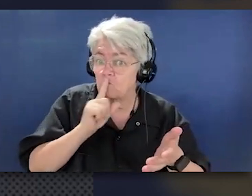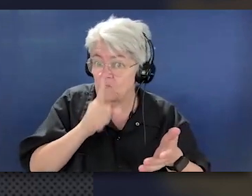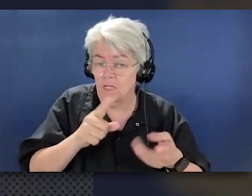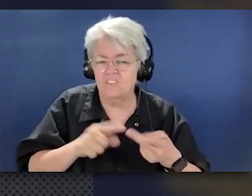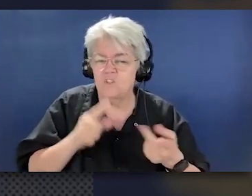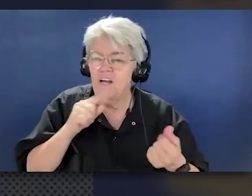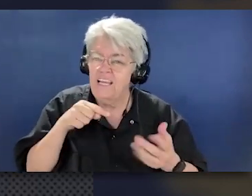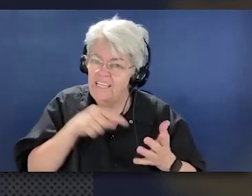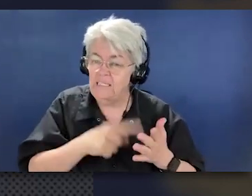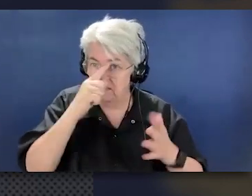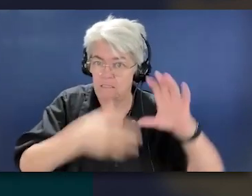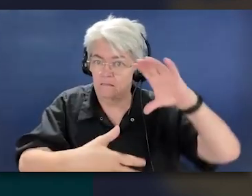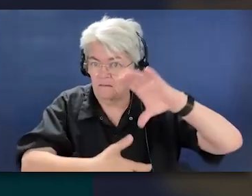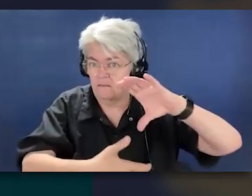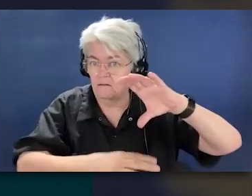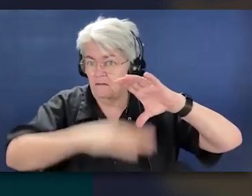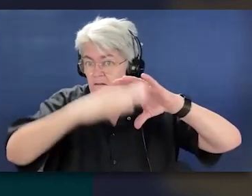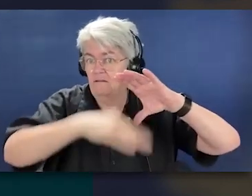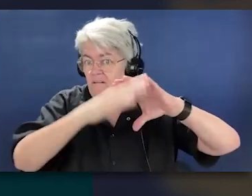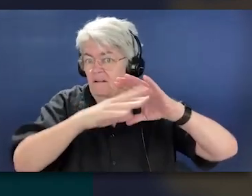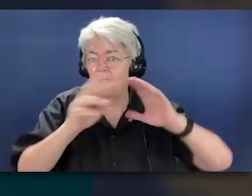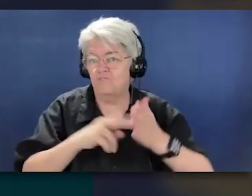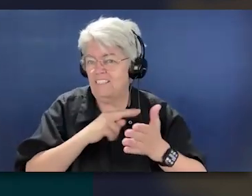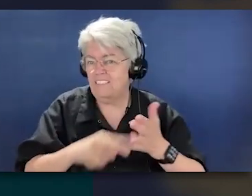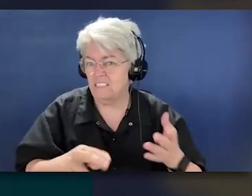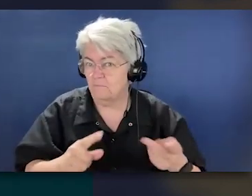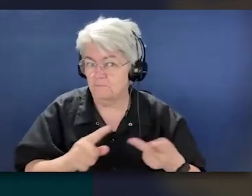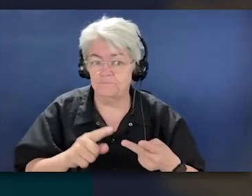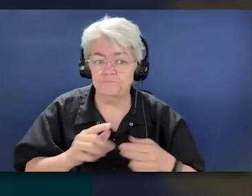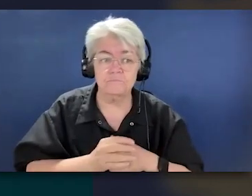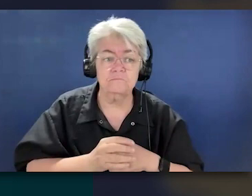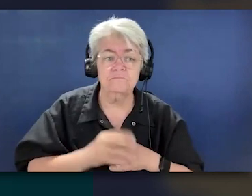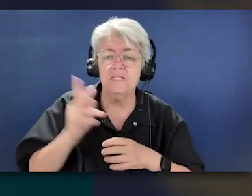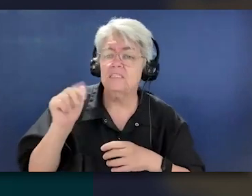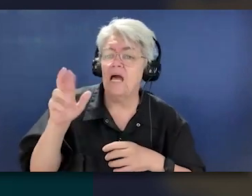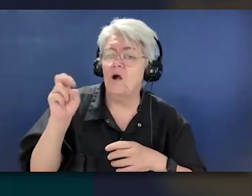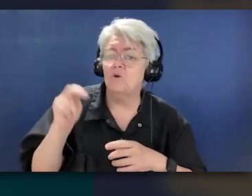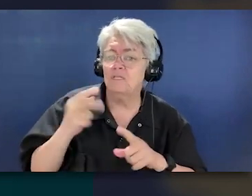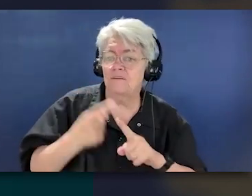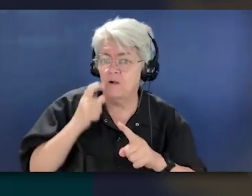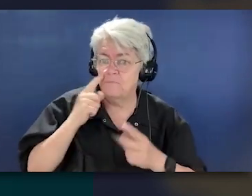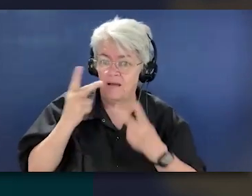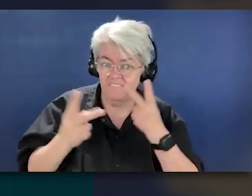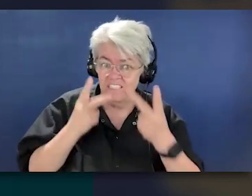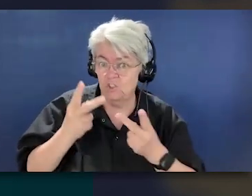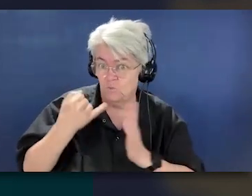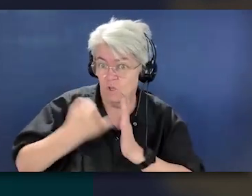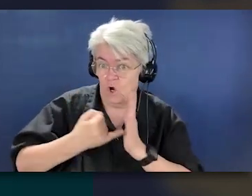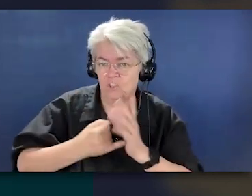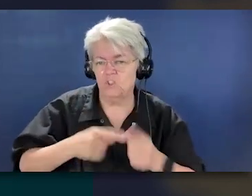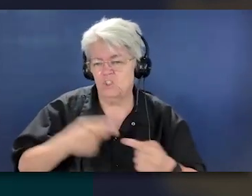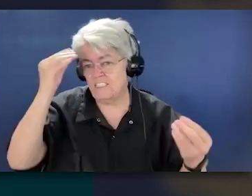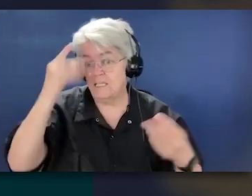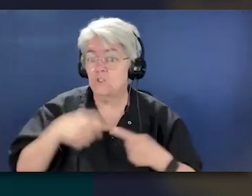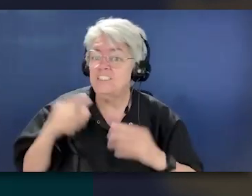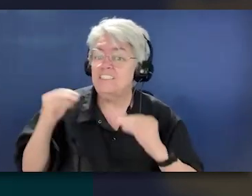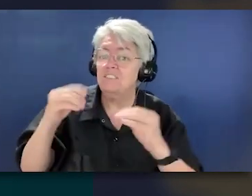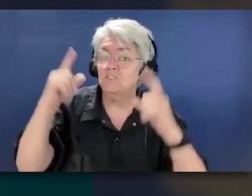and racism. My colleague Karen from visual arts, she’s thinking about it—she teaches photography,